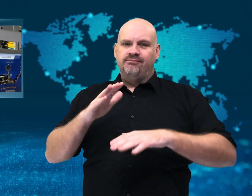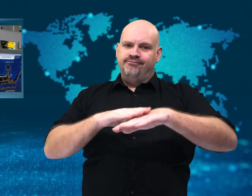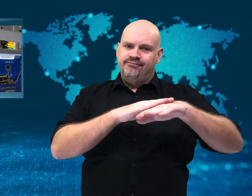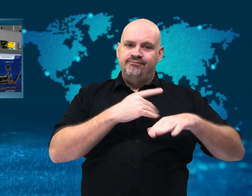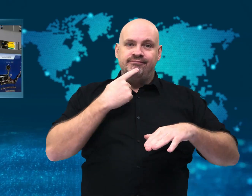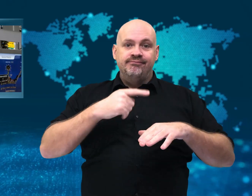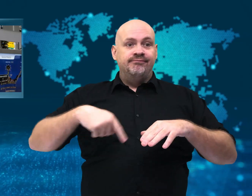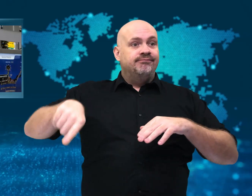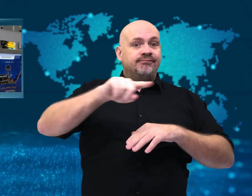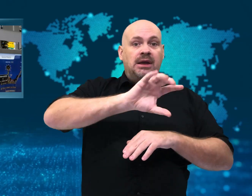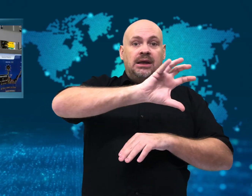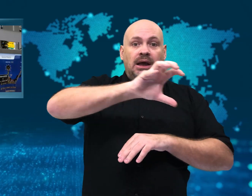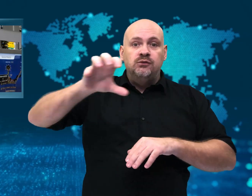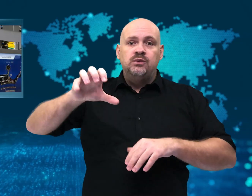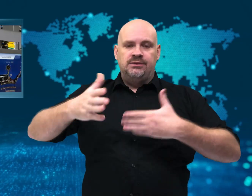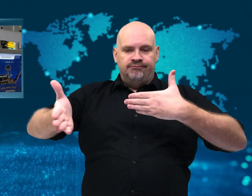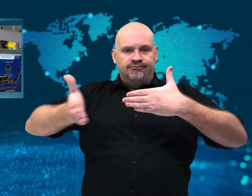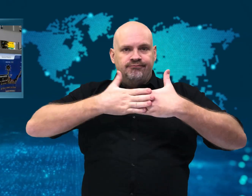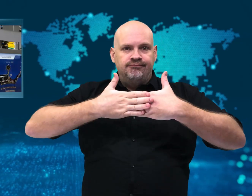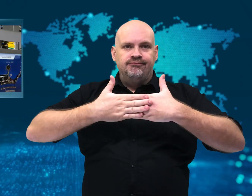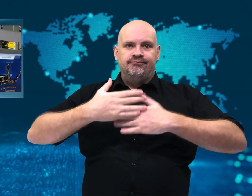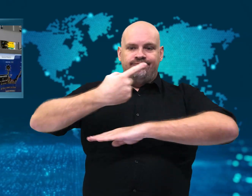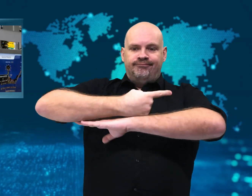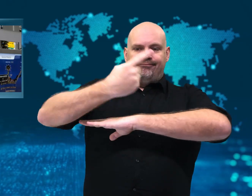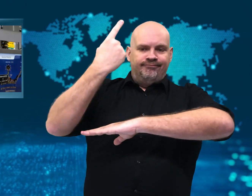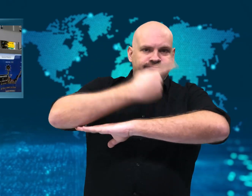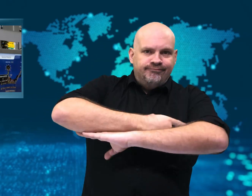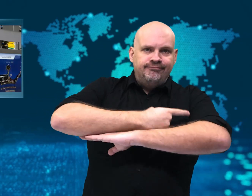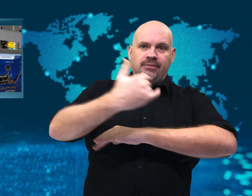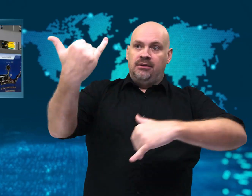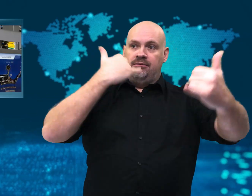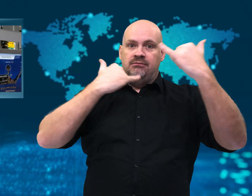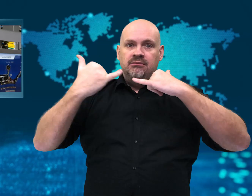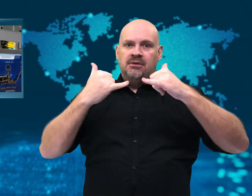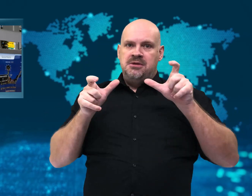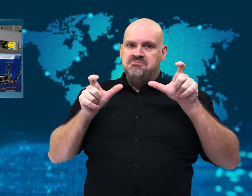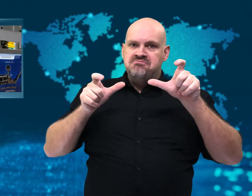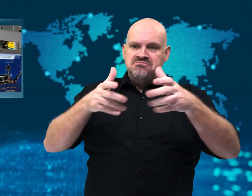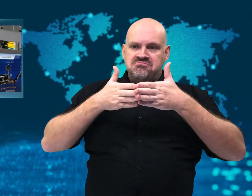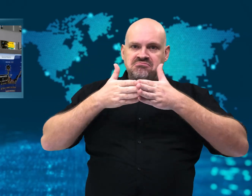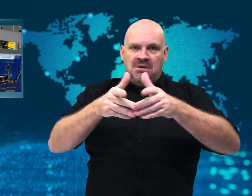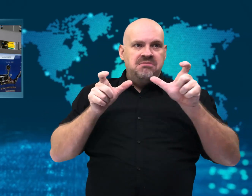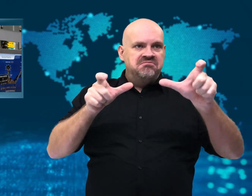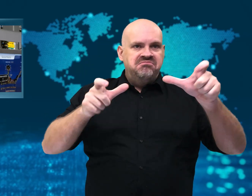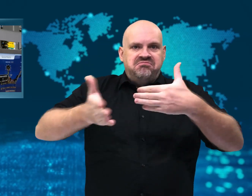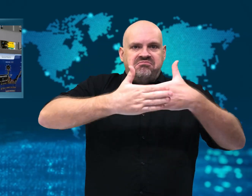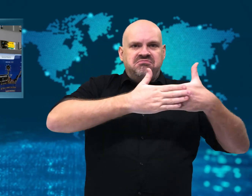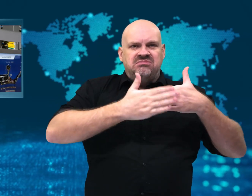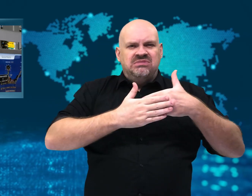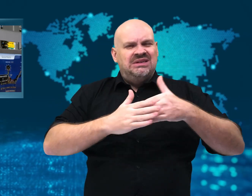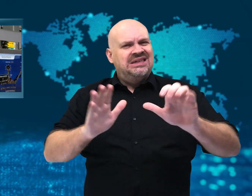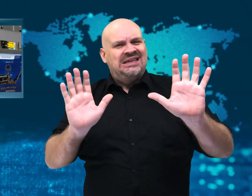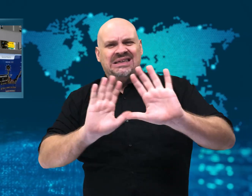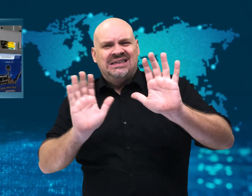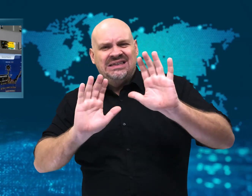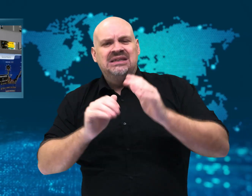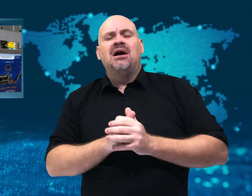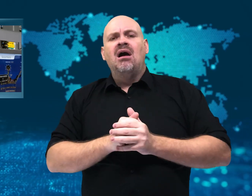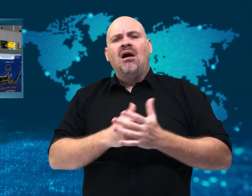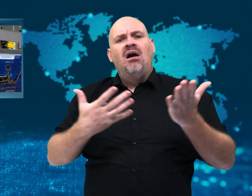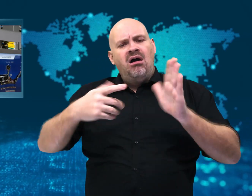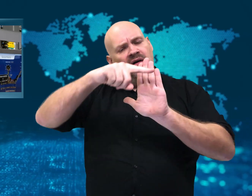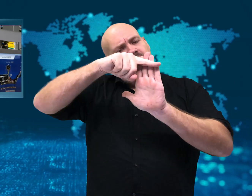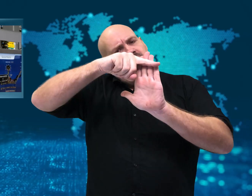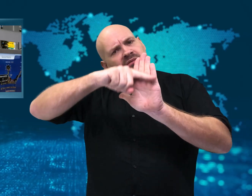setting up restrictions such as testing travelers as they pass in